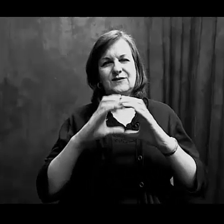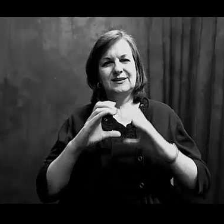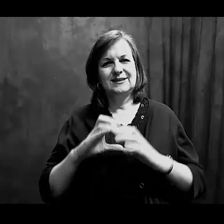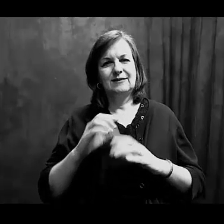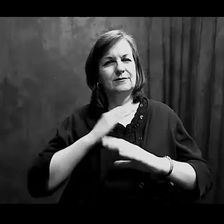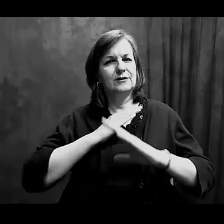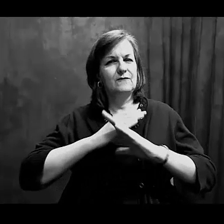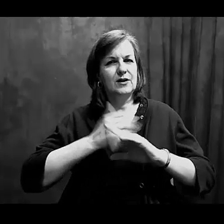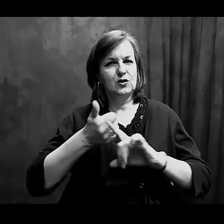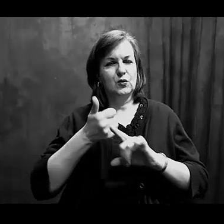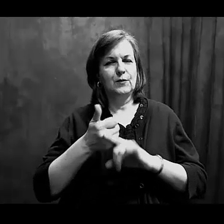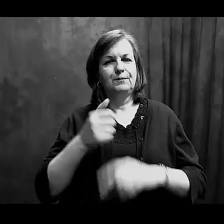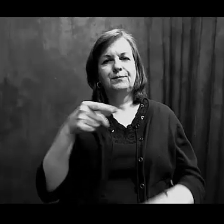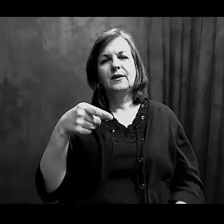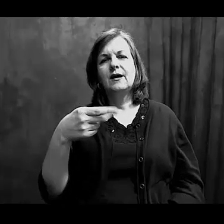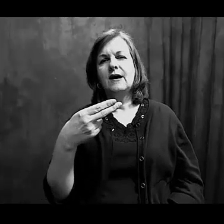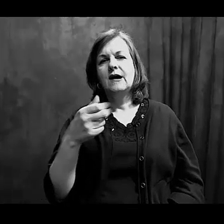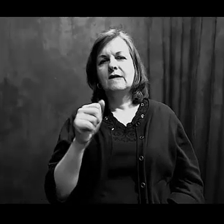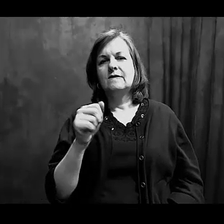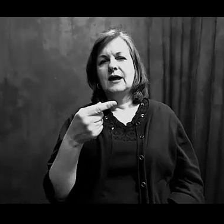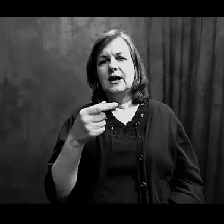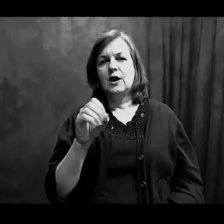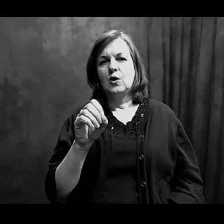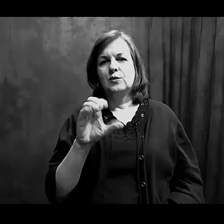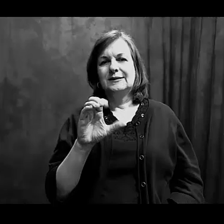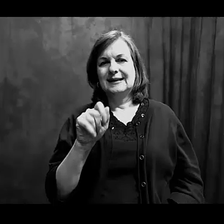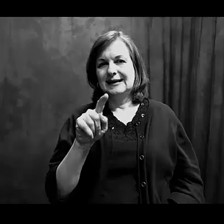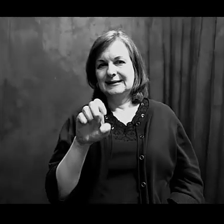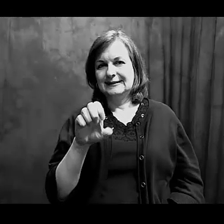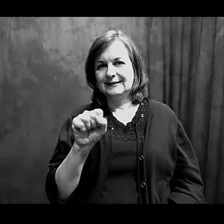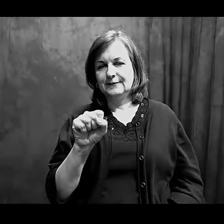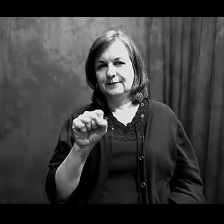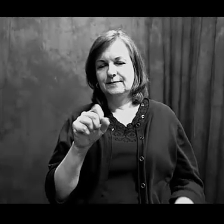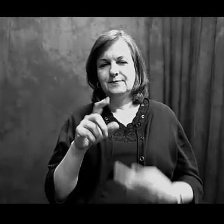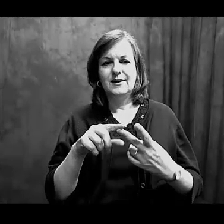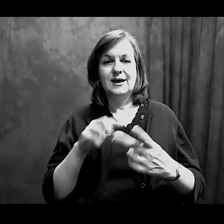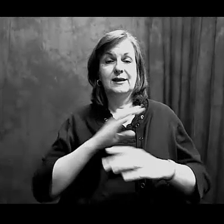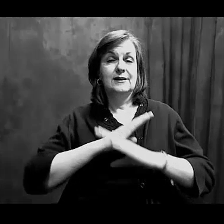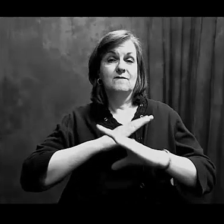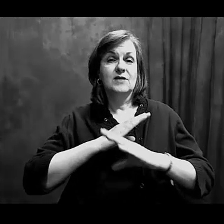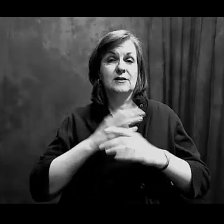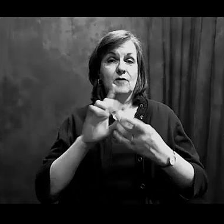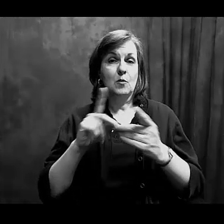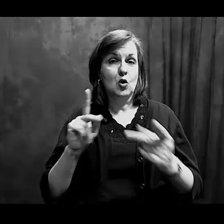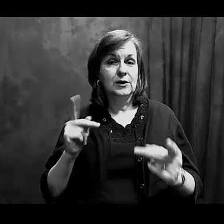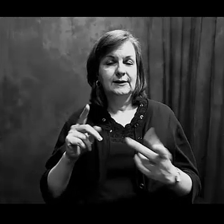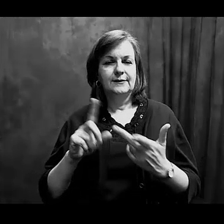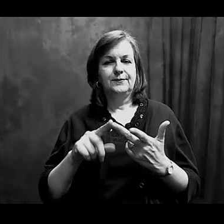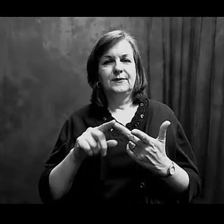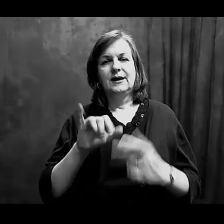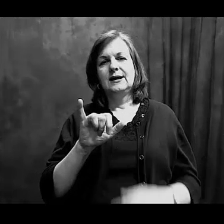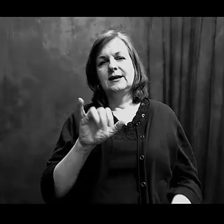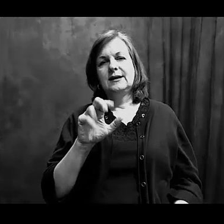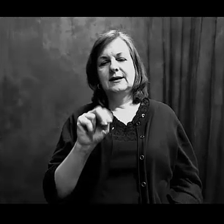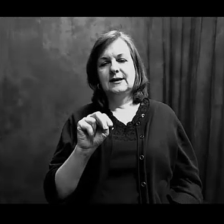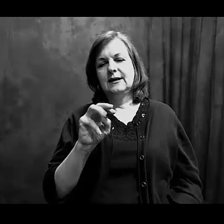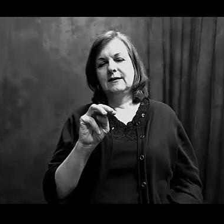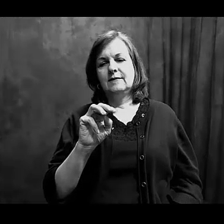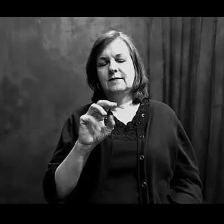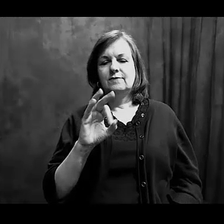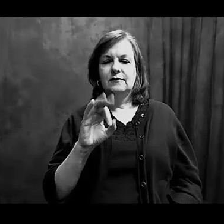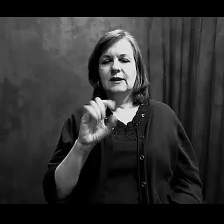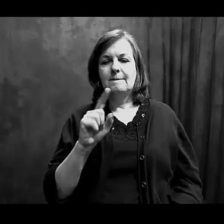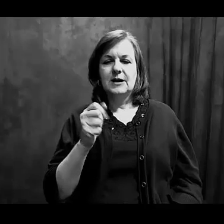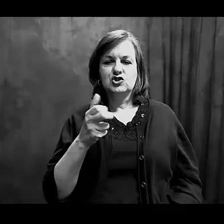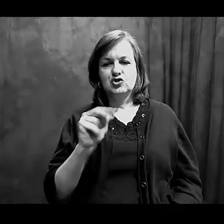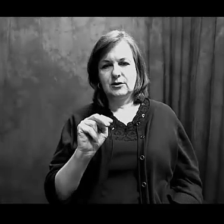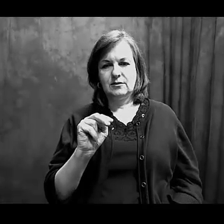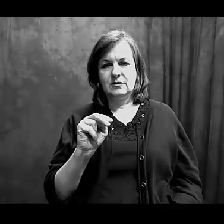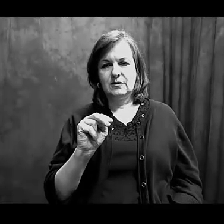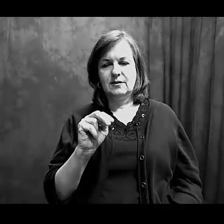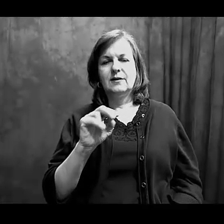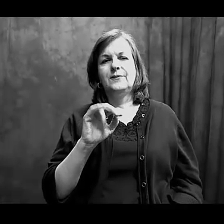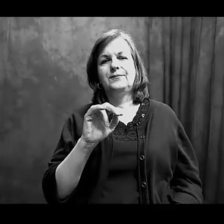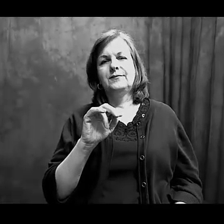types that are going help is defend against infection - phagocytes we've seen those before - defensive proteins - inflammation -